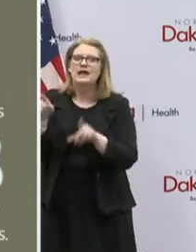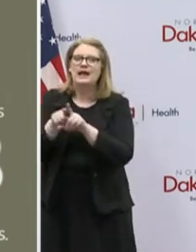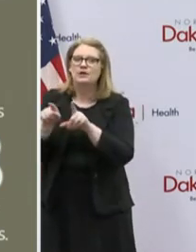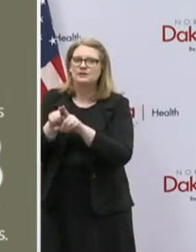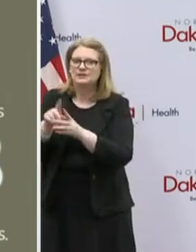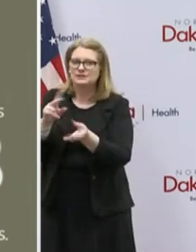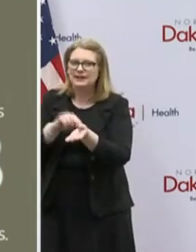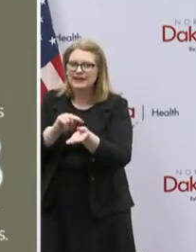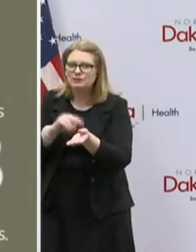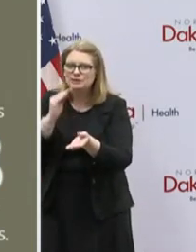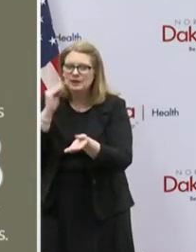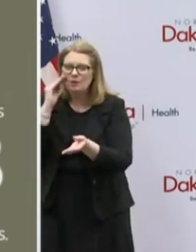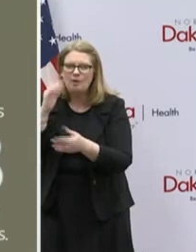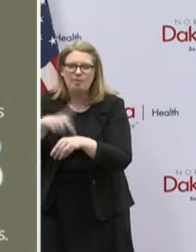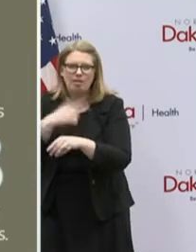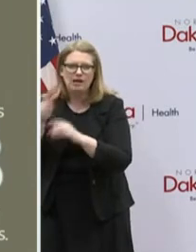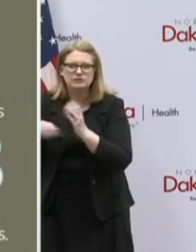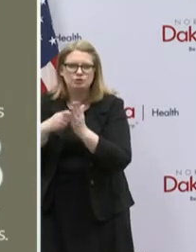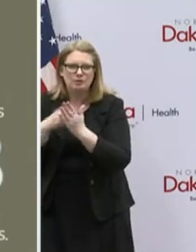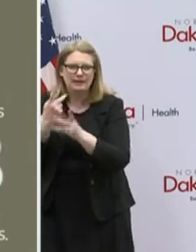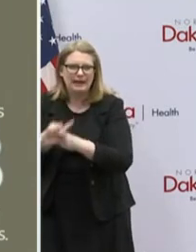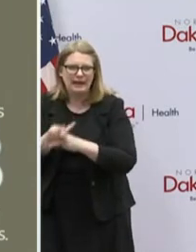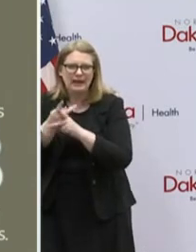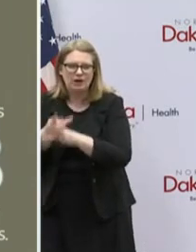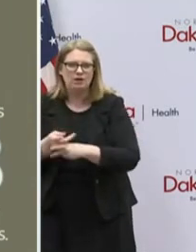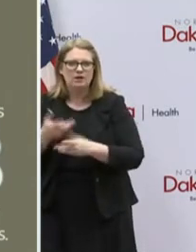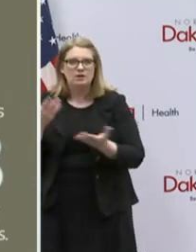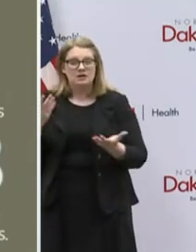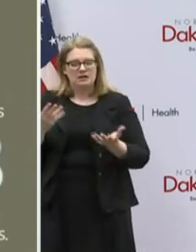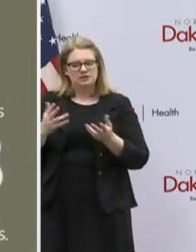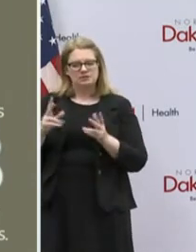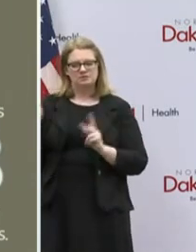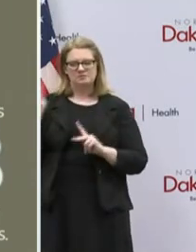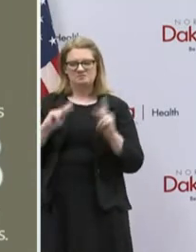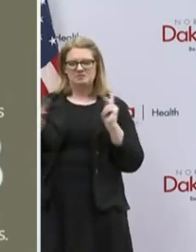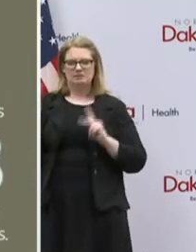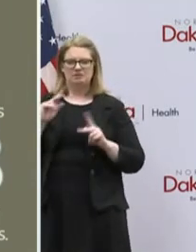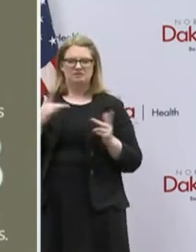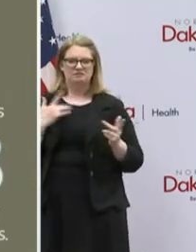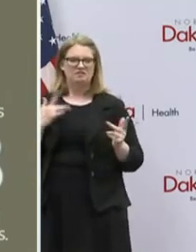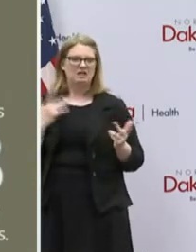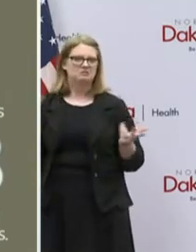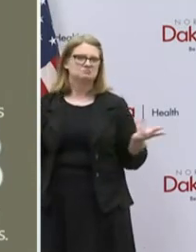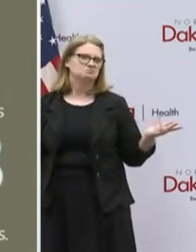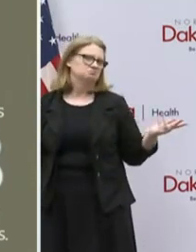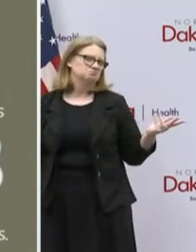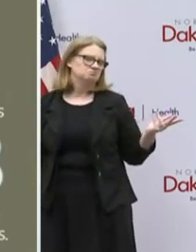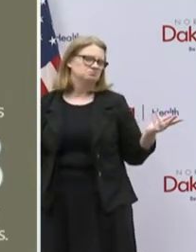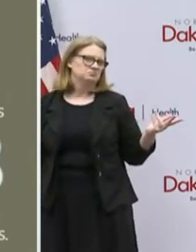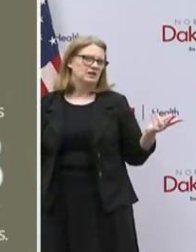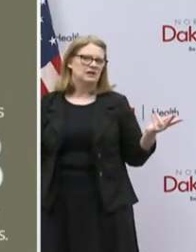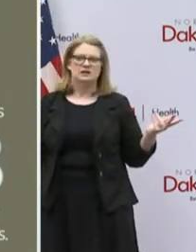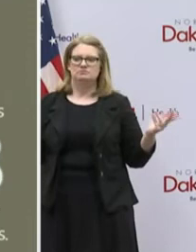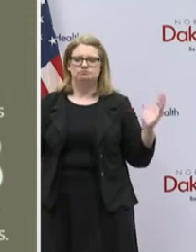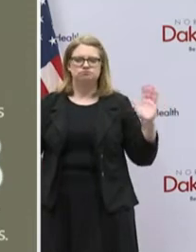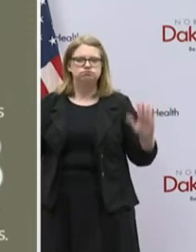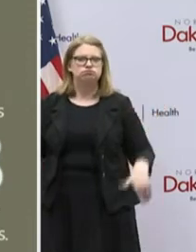CAUTION, IT'S RELATED TO RURAL AND IT'S RELATED TO LONG-TERM CARE, AND IT'S RELATED TO THOSE